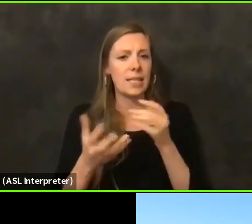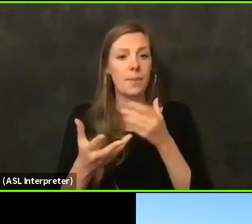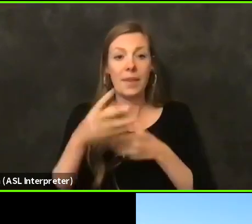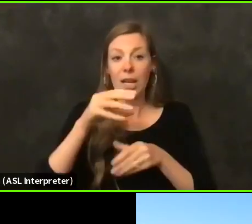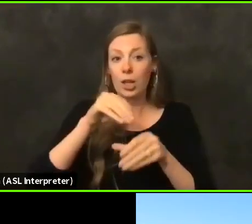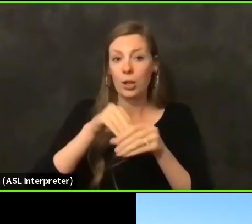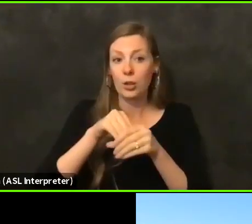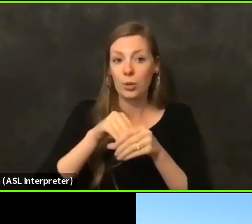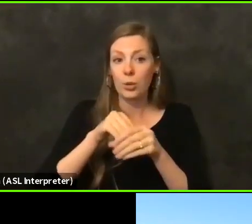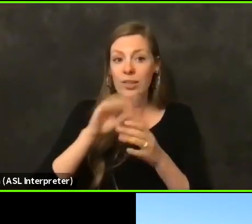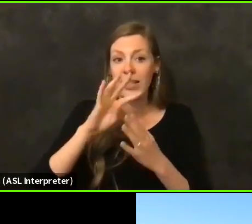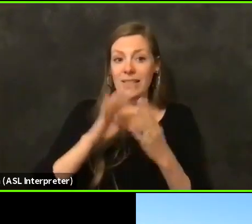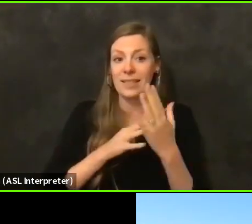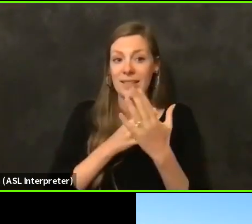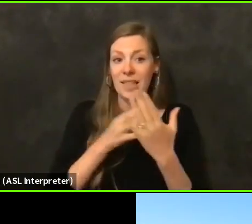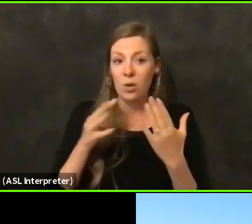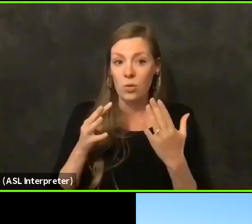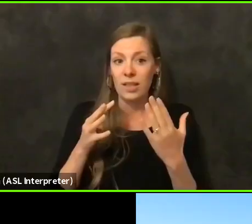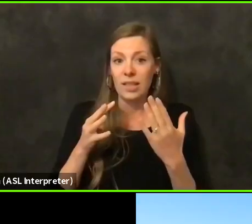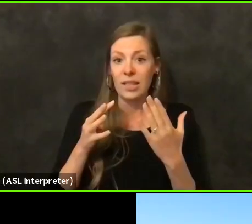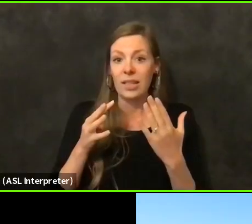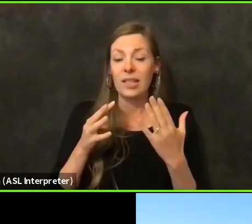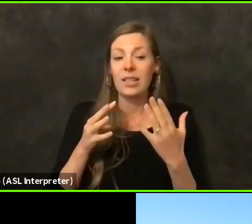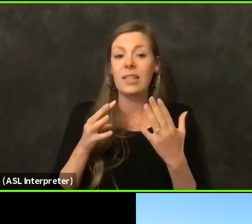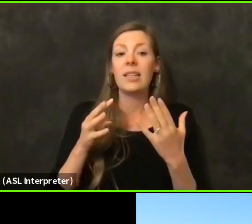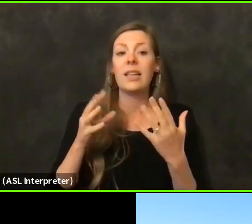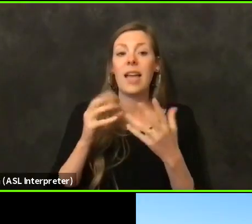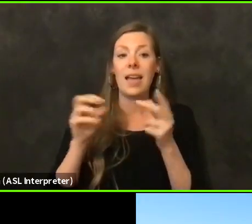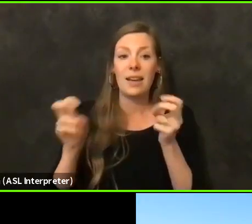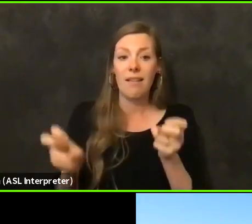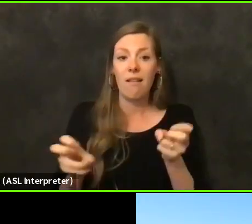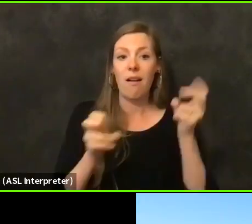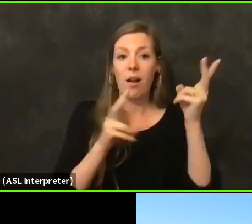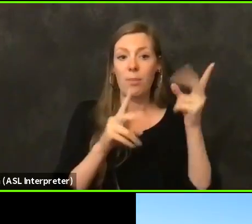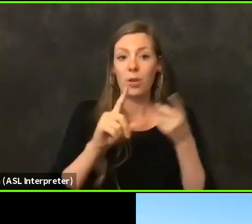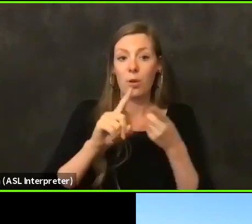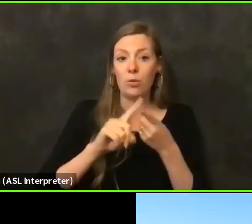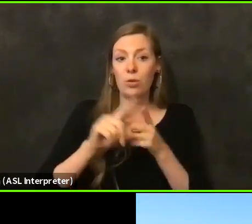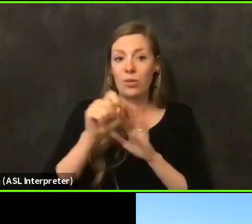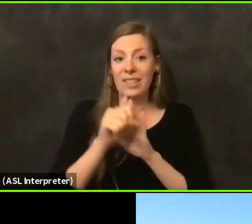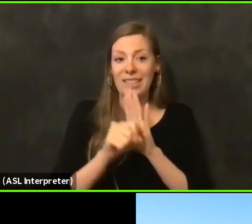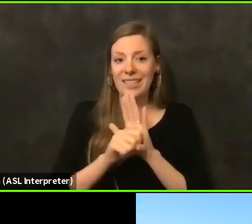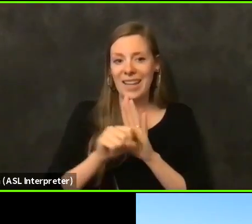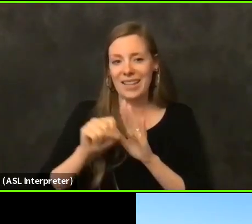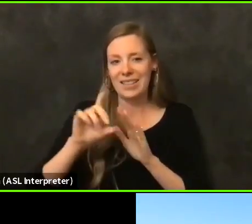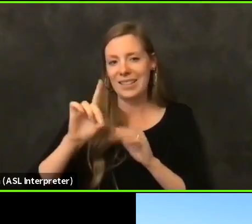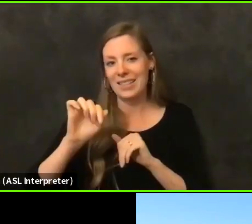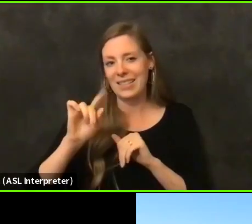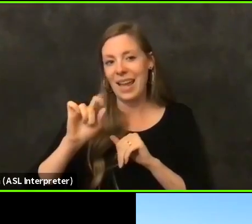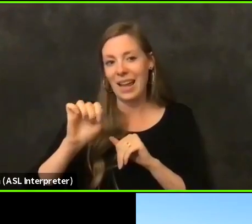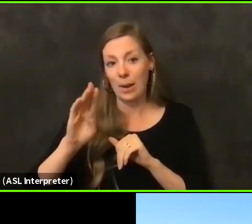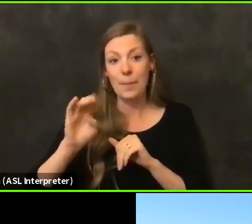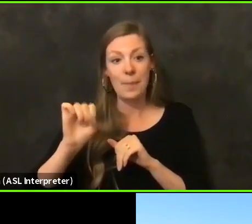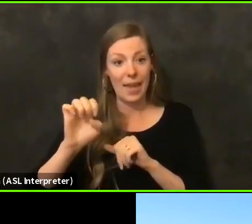scheduling intake and then upload to the state's database as the